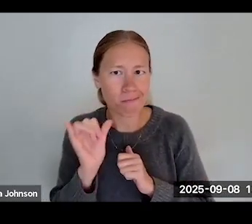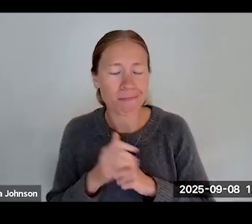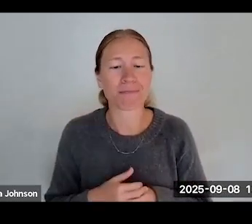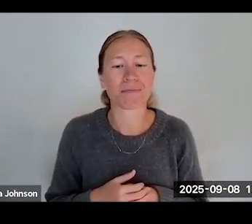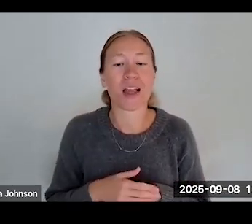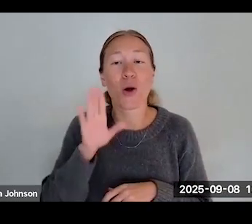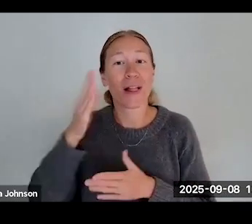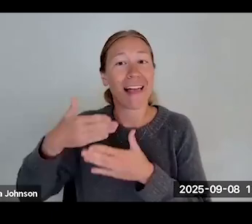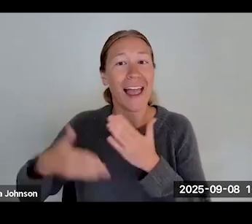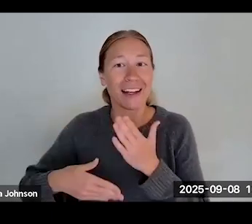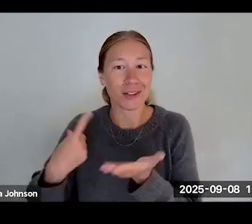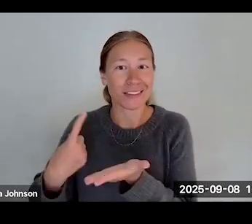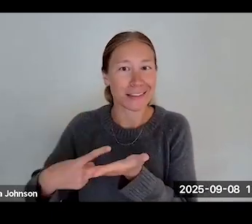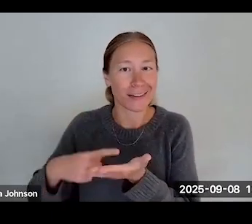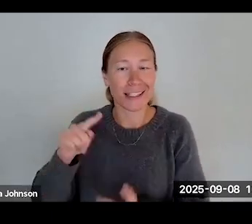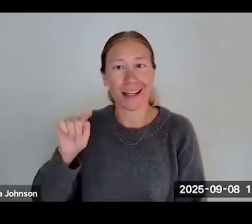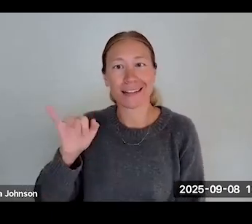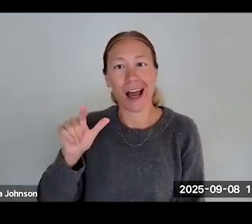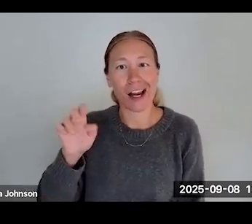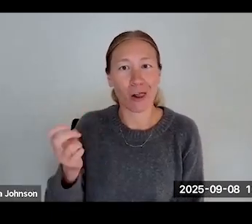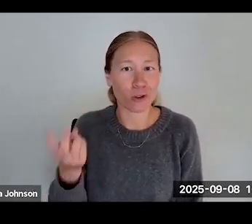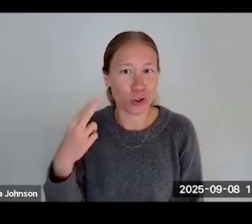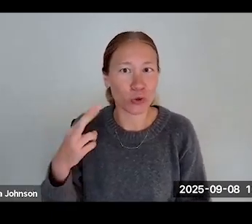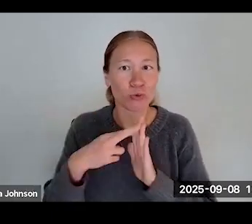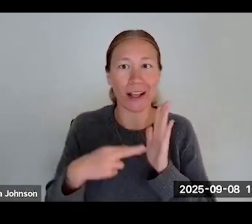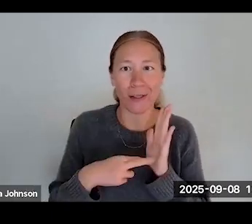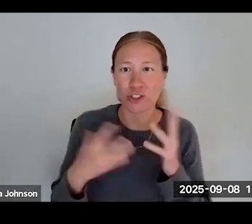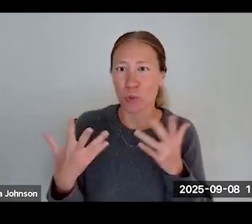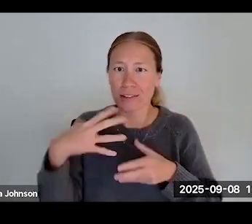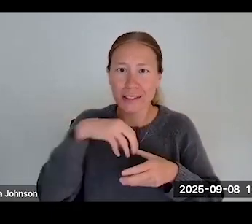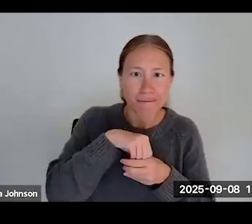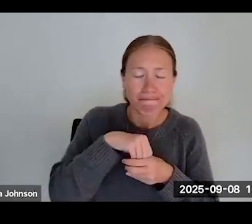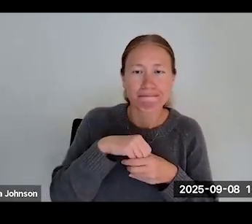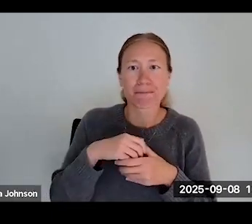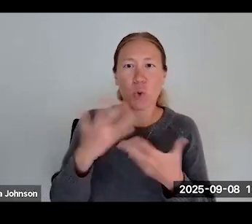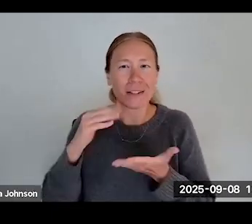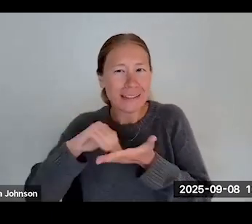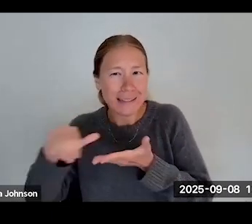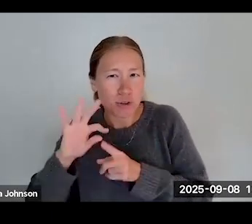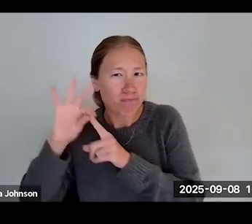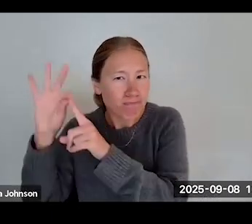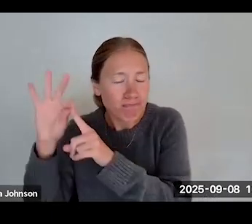the Title II regulations, including what is covered and what are some of the exceptions under Title II.